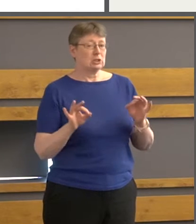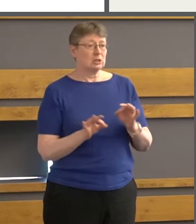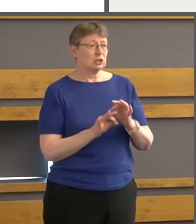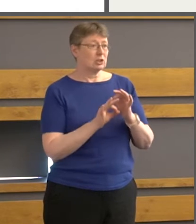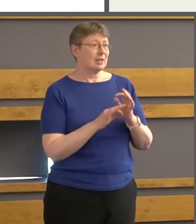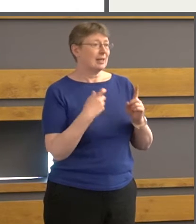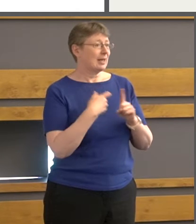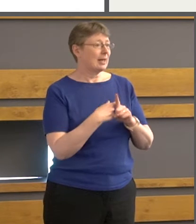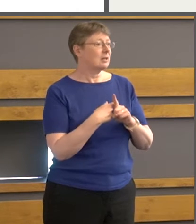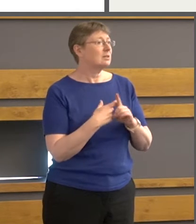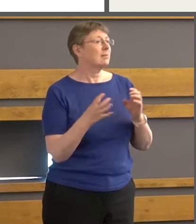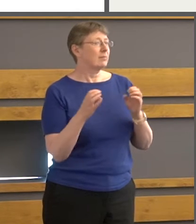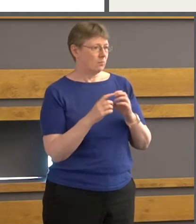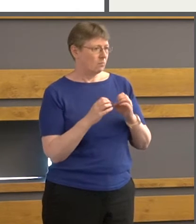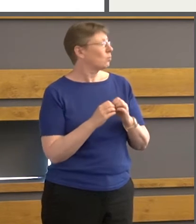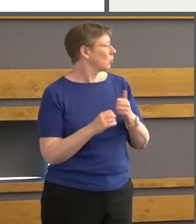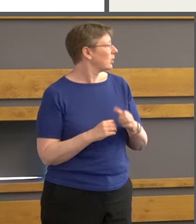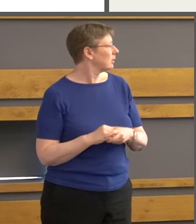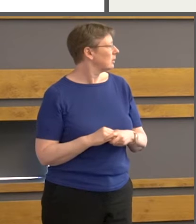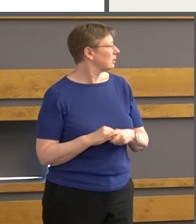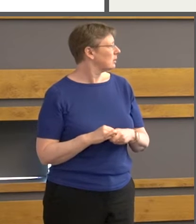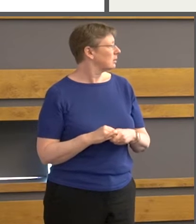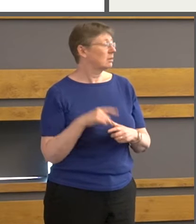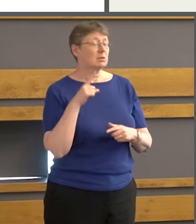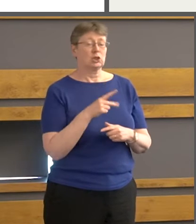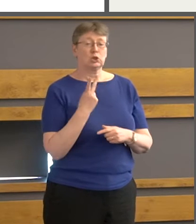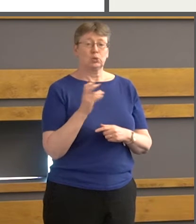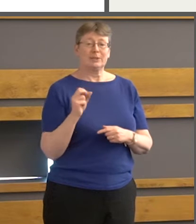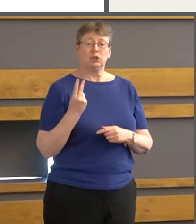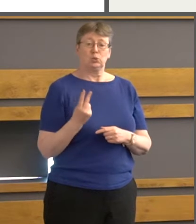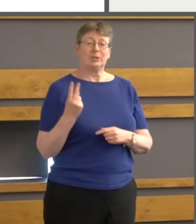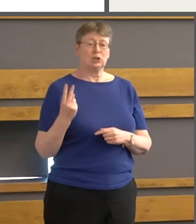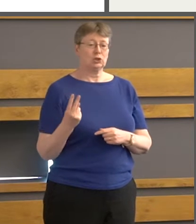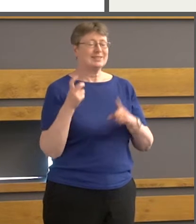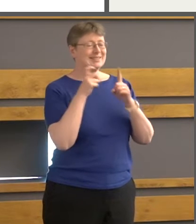And this artist book project is forthcoming in 2022. It was titled "Delineate."